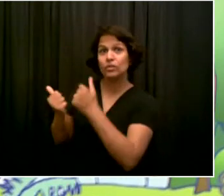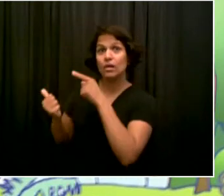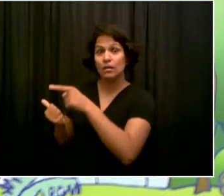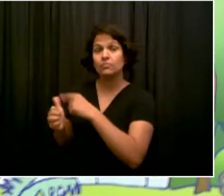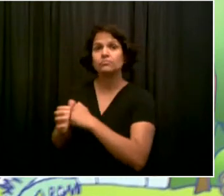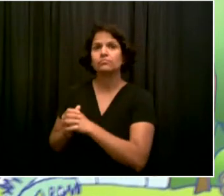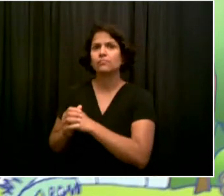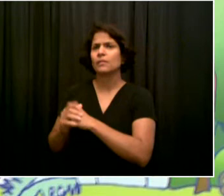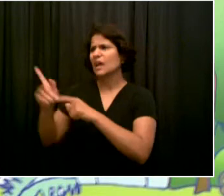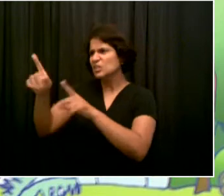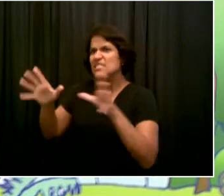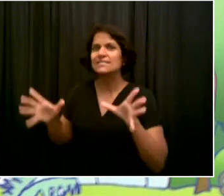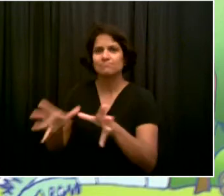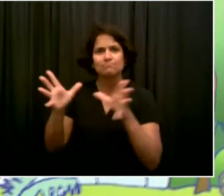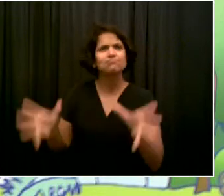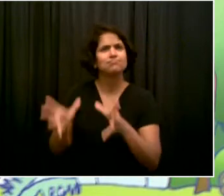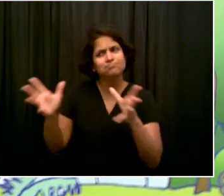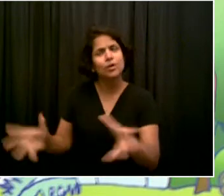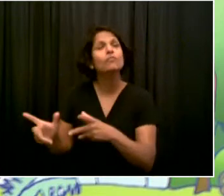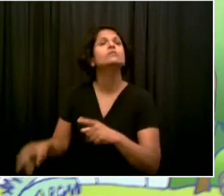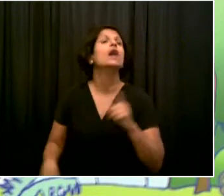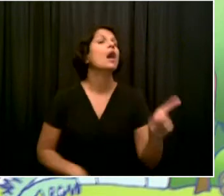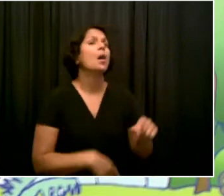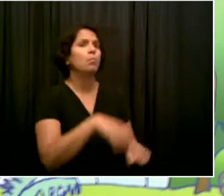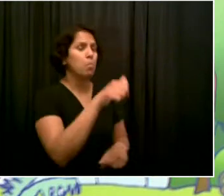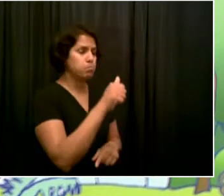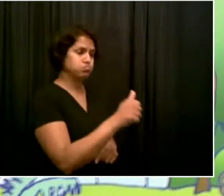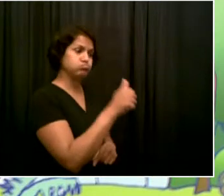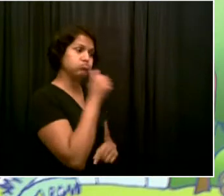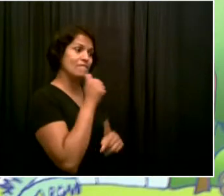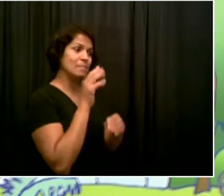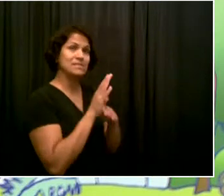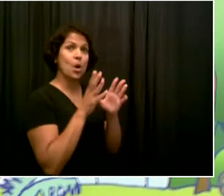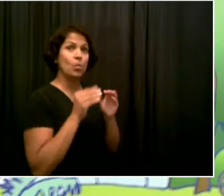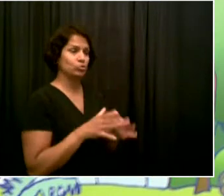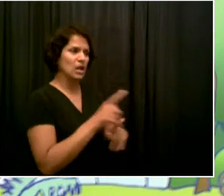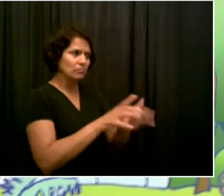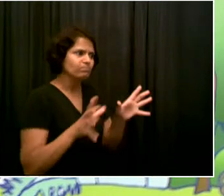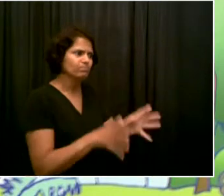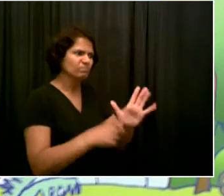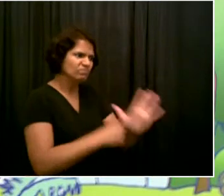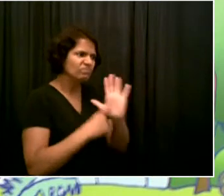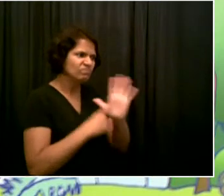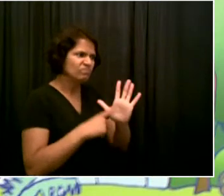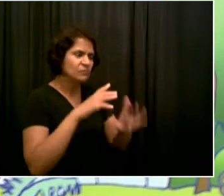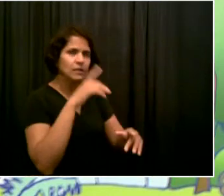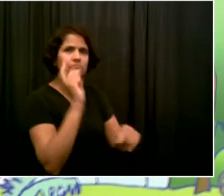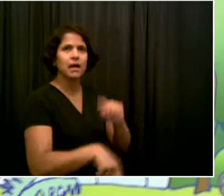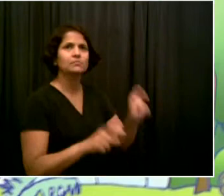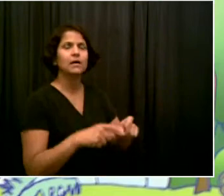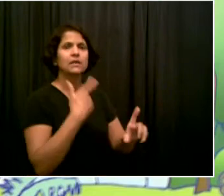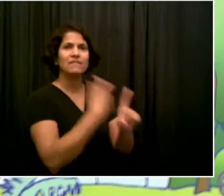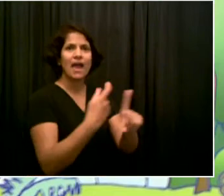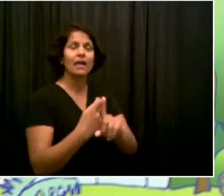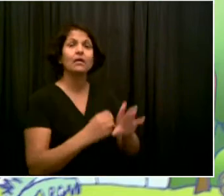FLEXIBILITY IN SOME CASES. I WANT EVERY GOVERNMENT ENTITY, PRIVATE